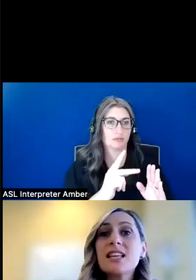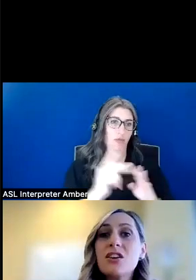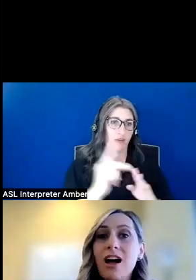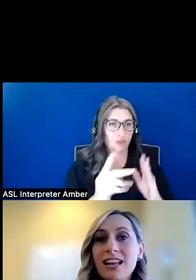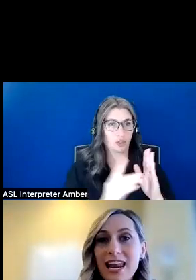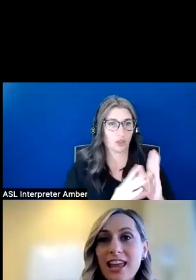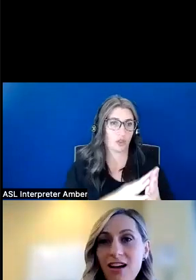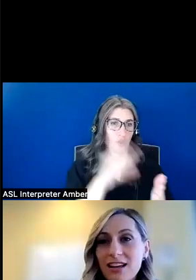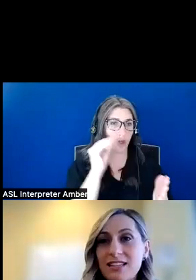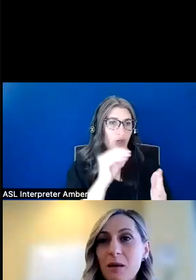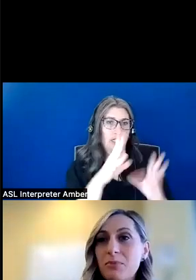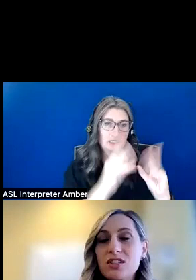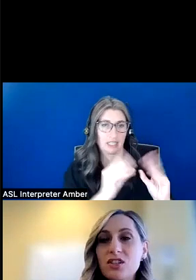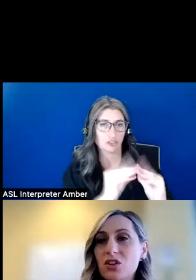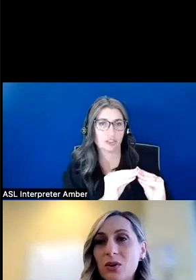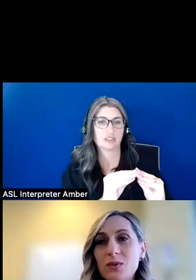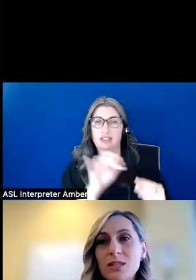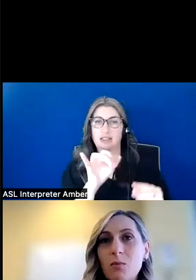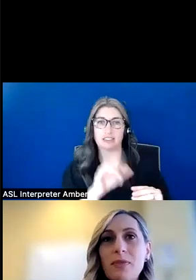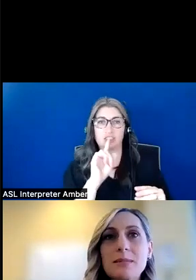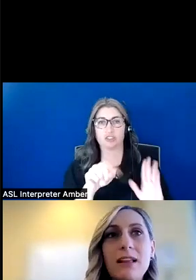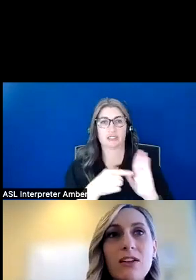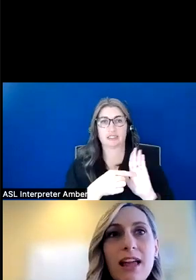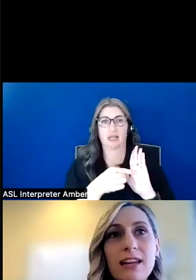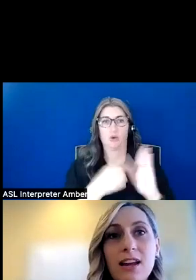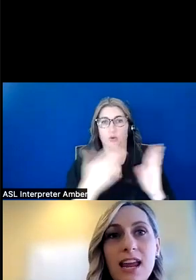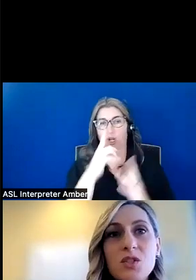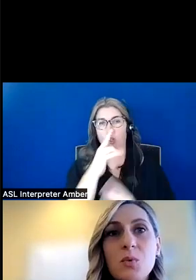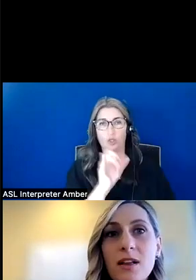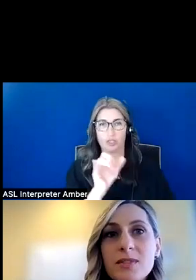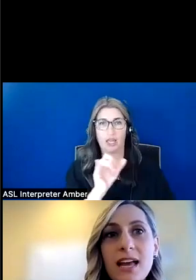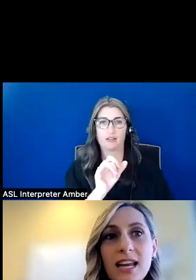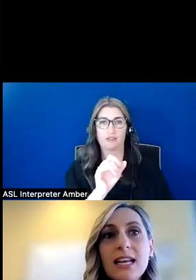This is a non-NACOG example just to show you some of what this might look like in a K12